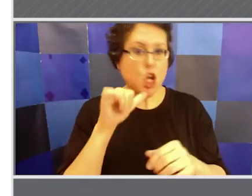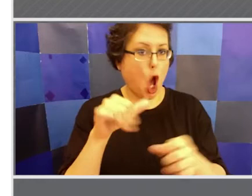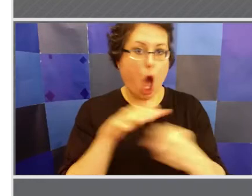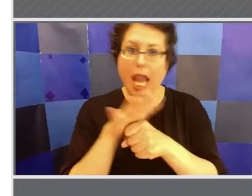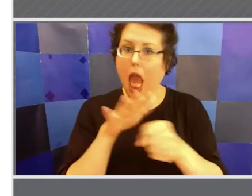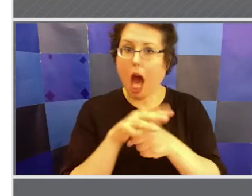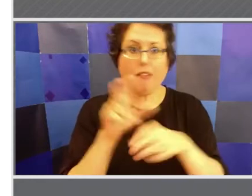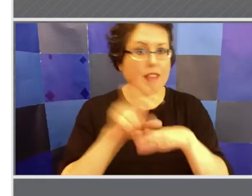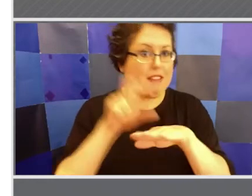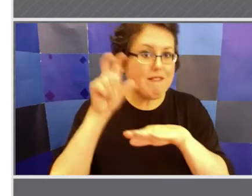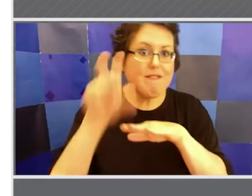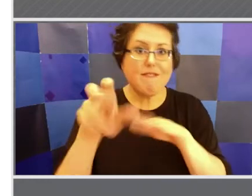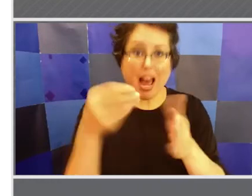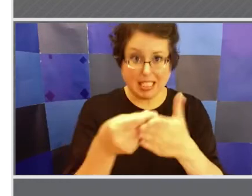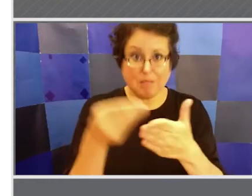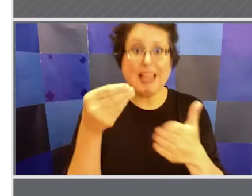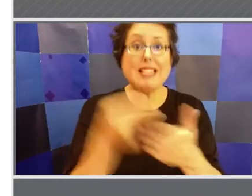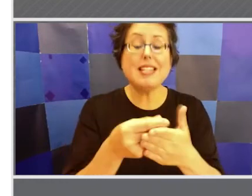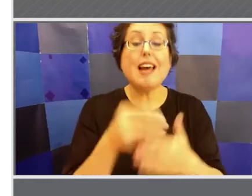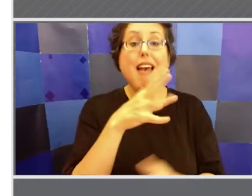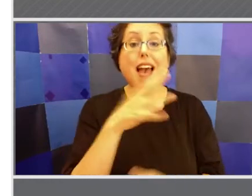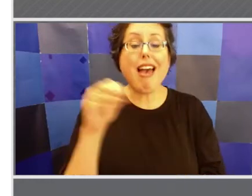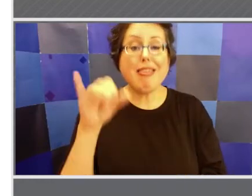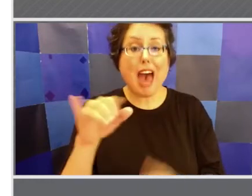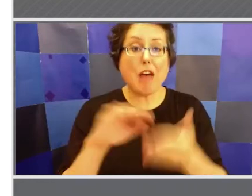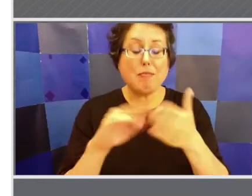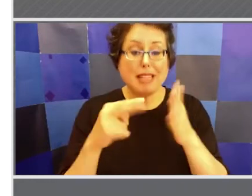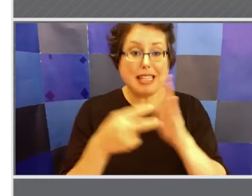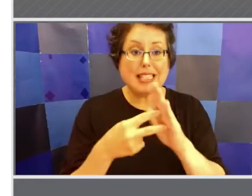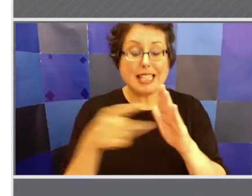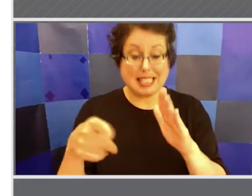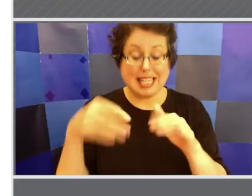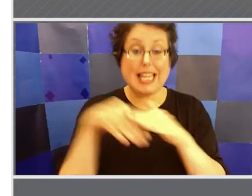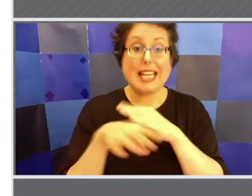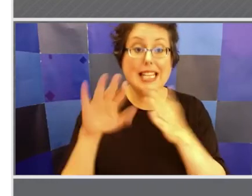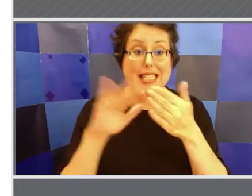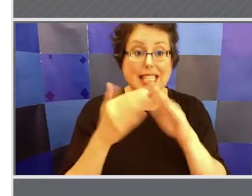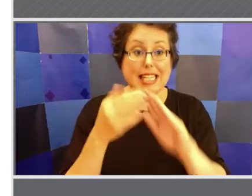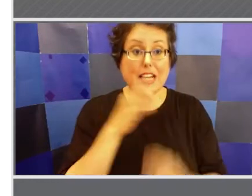Over time, and they are primarily in the city of Pittsburgh made up by privately owned parcels